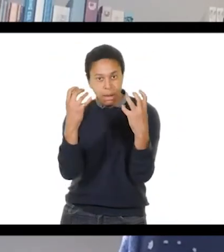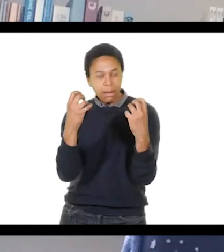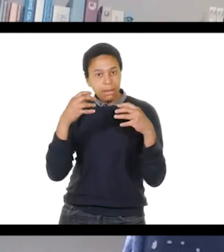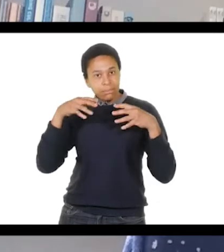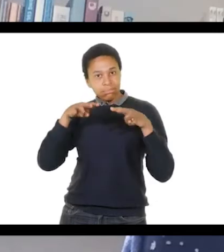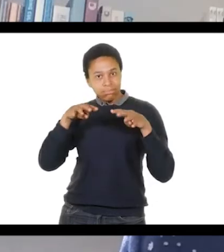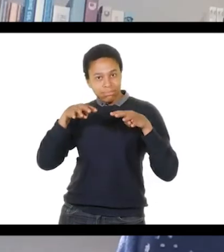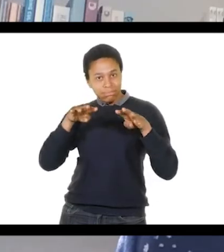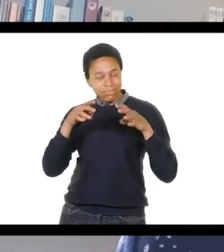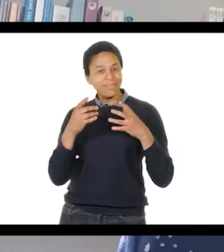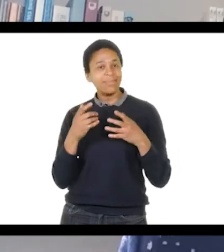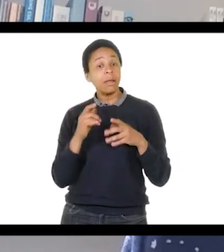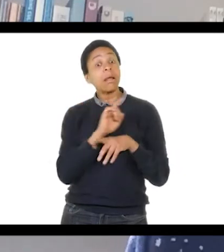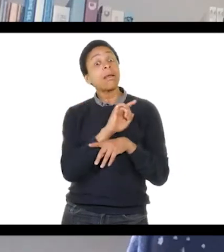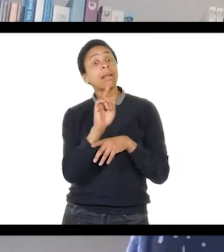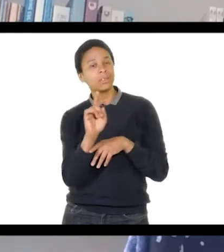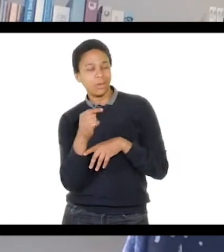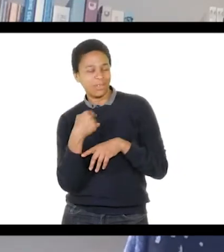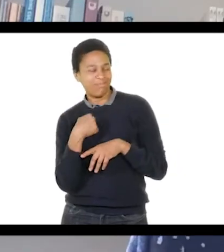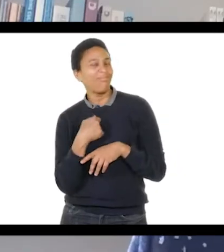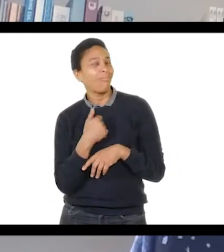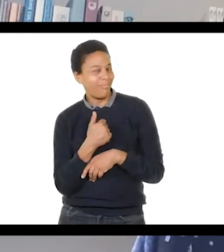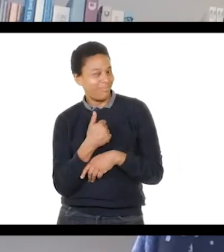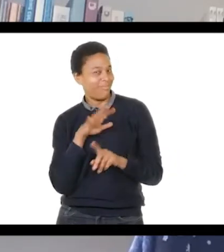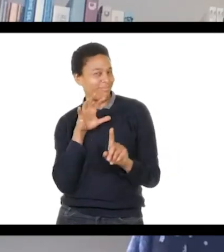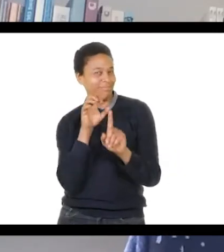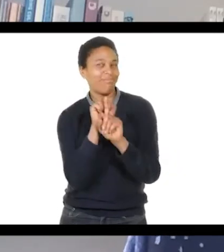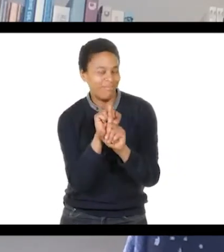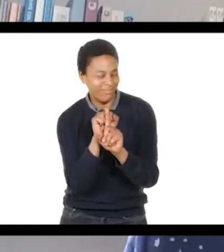I couldn’t take my eyes off you. And later that evening I got what